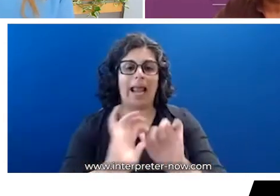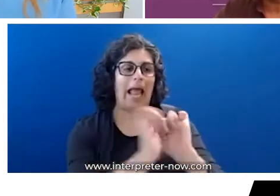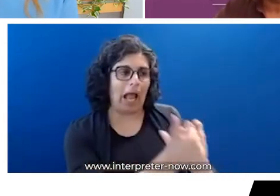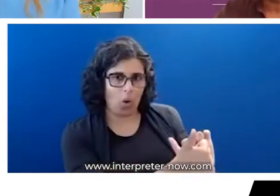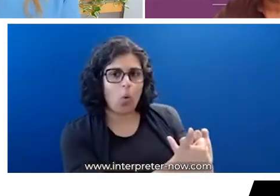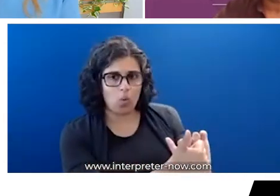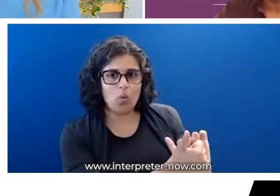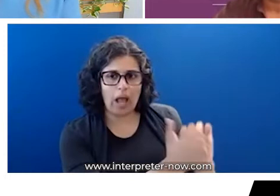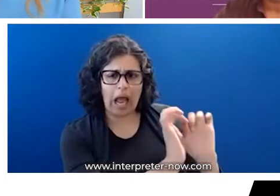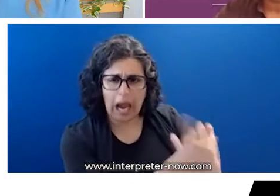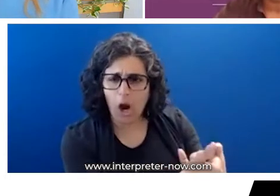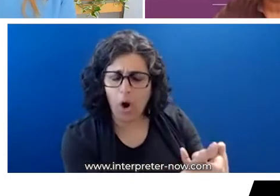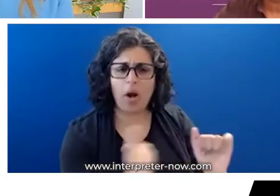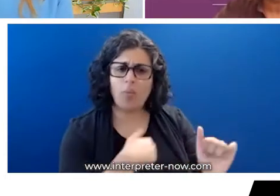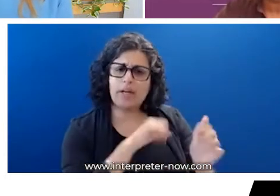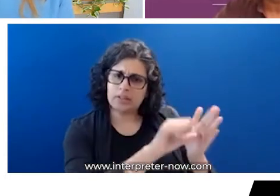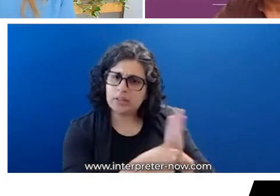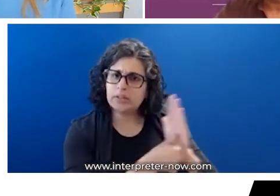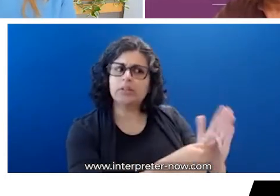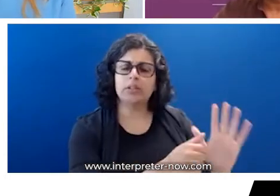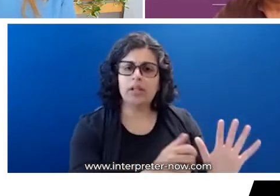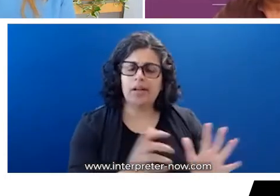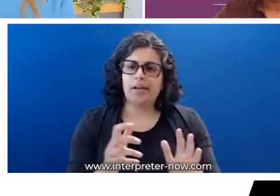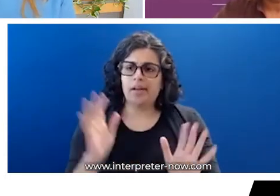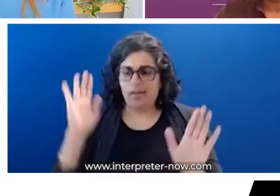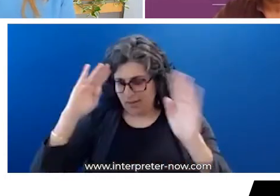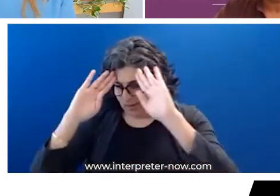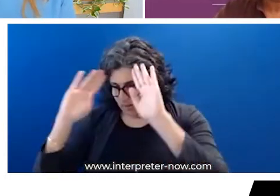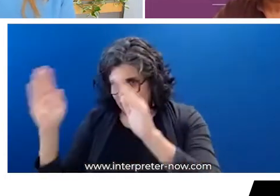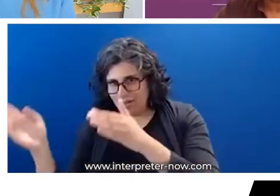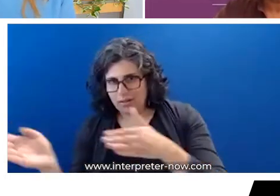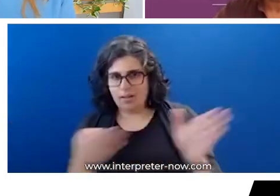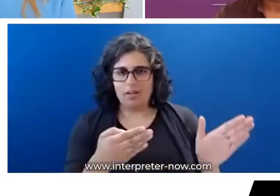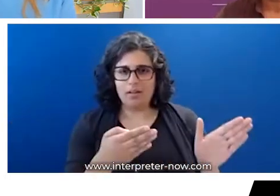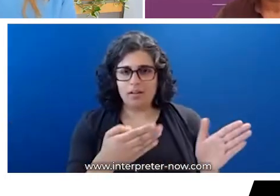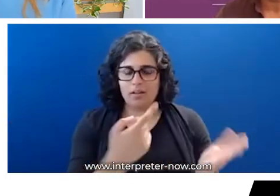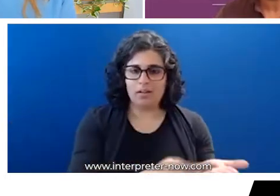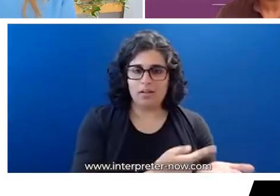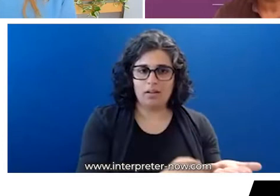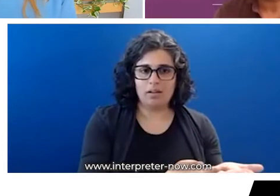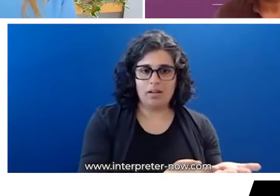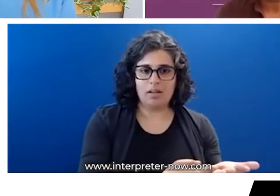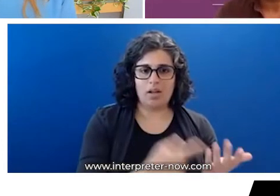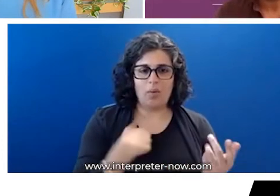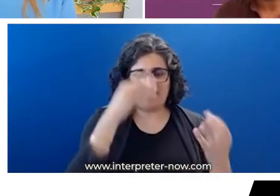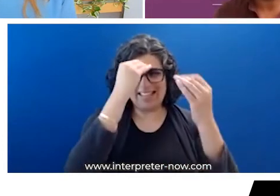I think that we need to make sure we are shifting the conversation appropriately to make sure we're thinking in that vein.